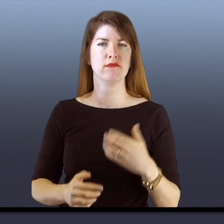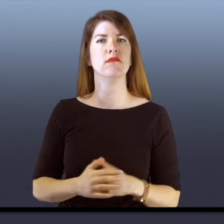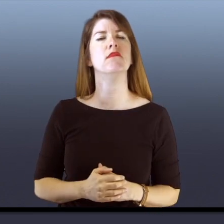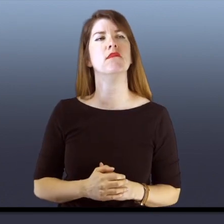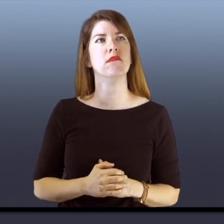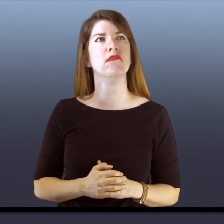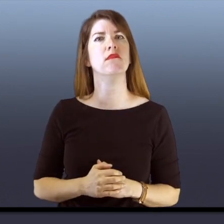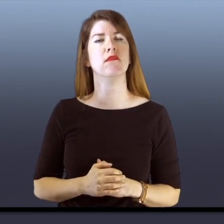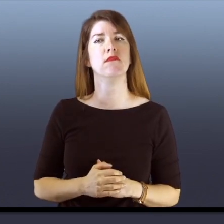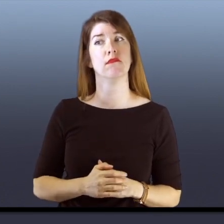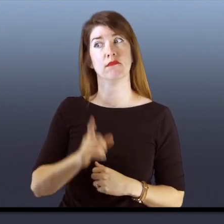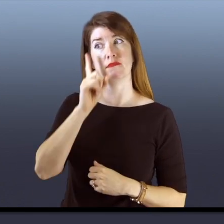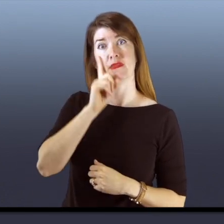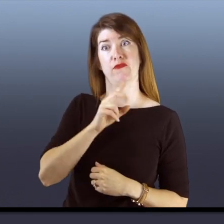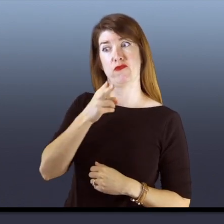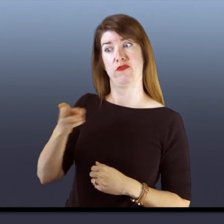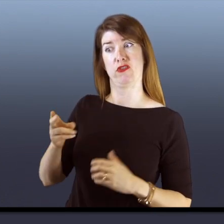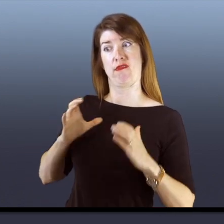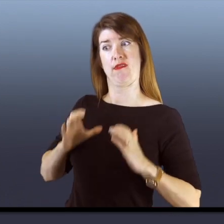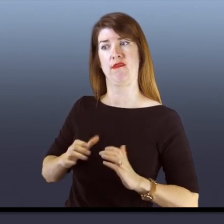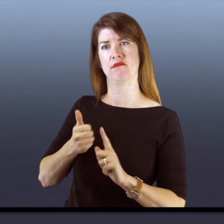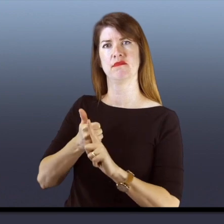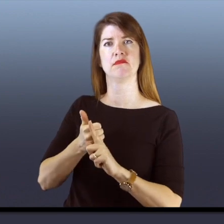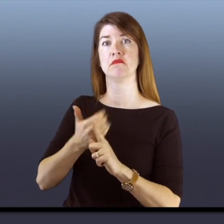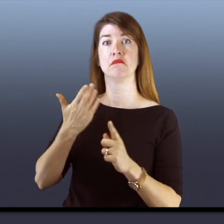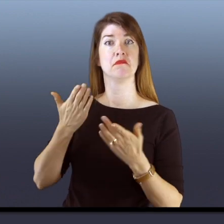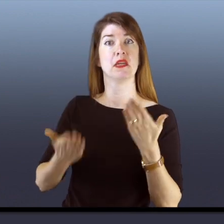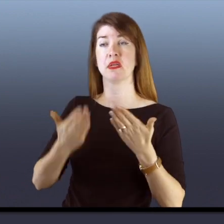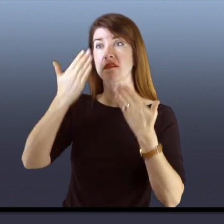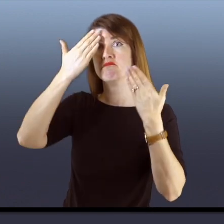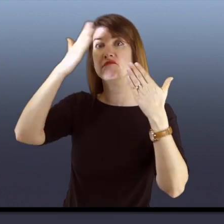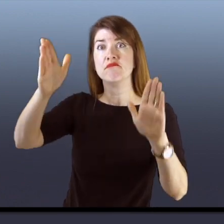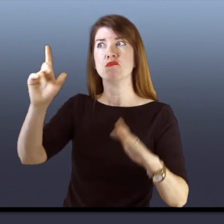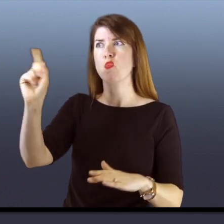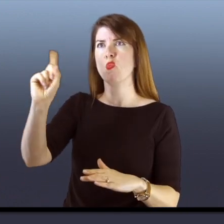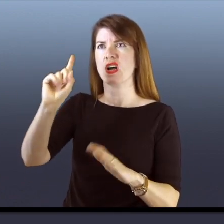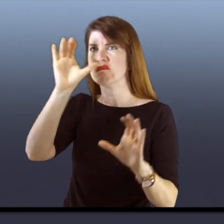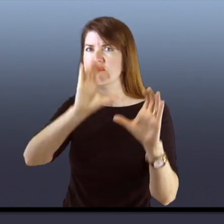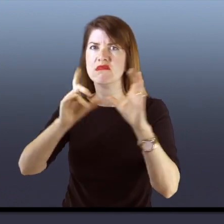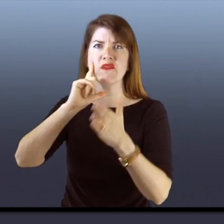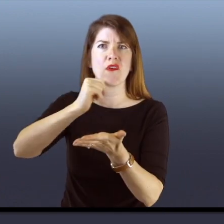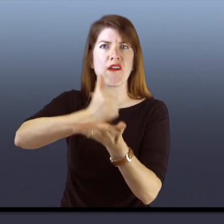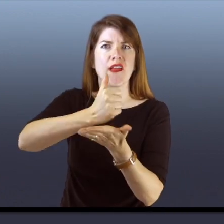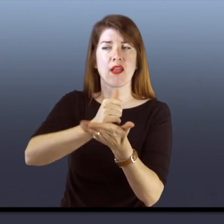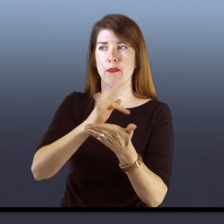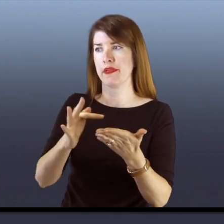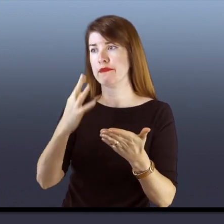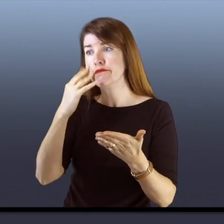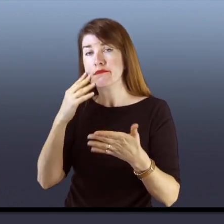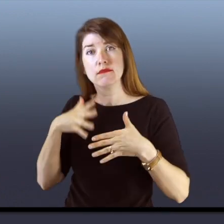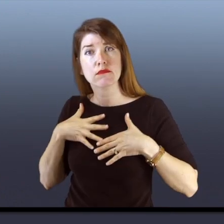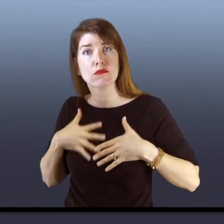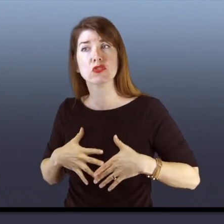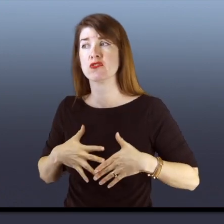to find help if they're experiencing depression or anxiety or another mental illness. They may not understand the therapeutic process.